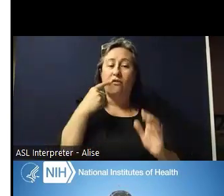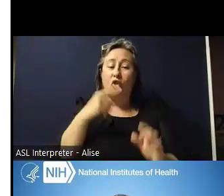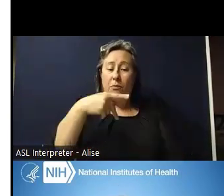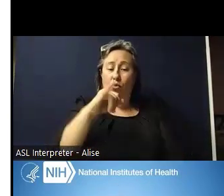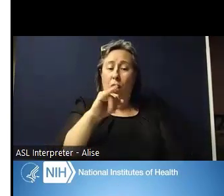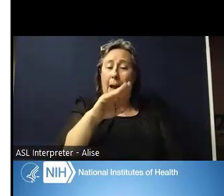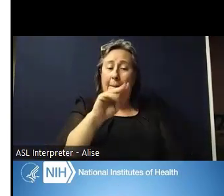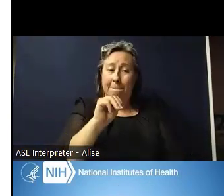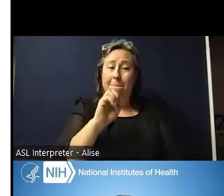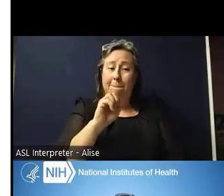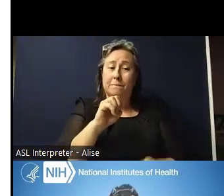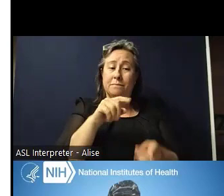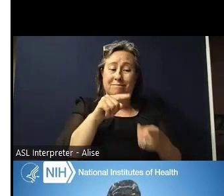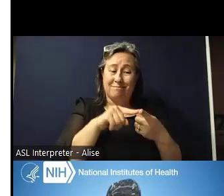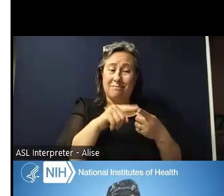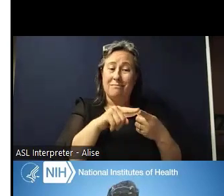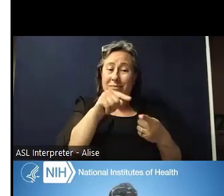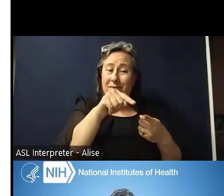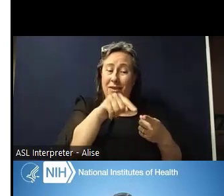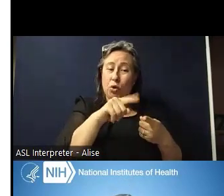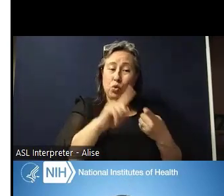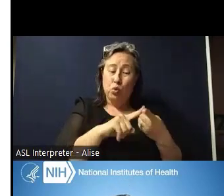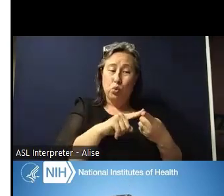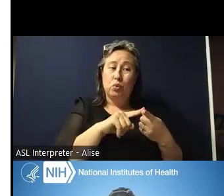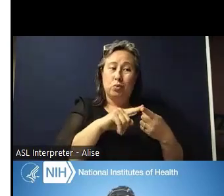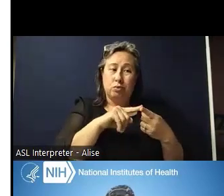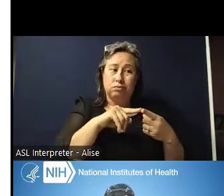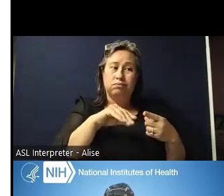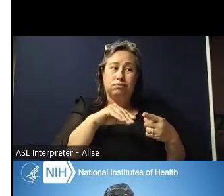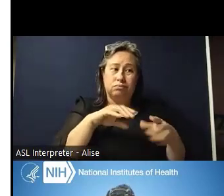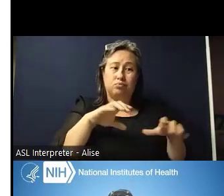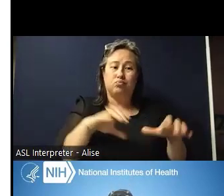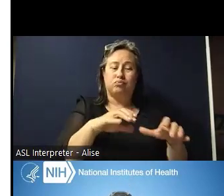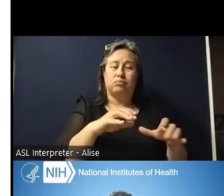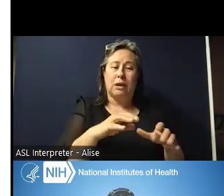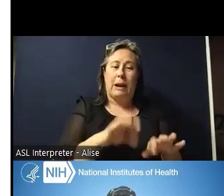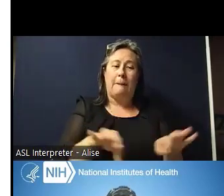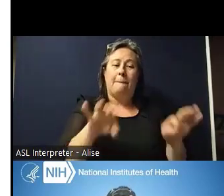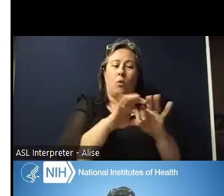to perform a substantive role is critical.